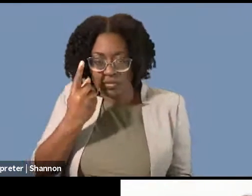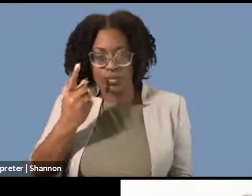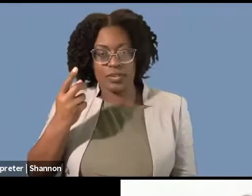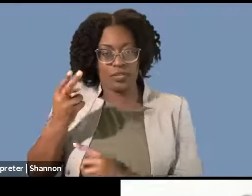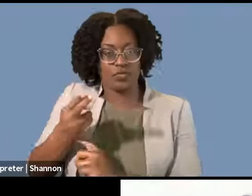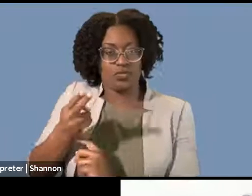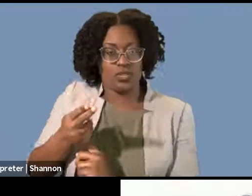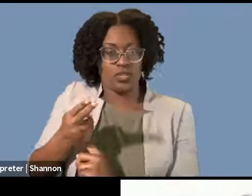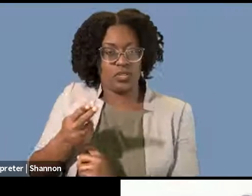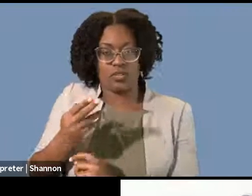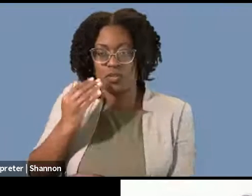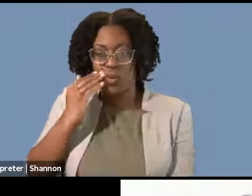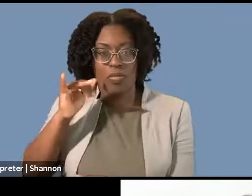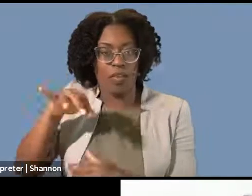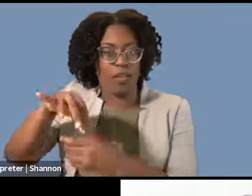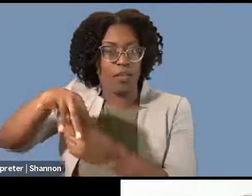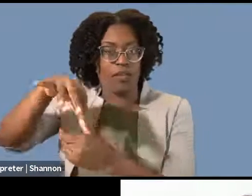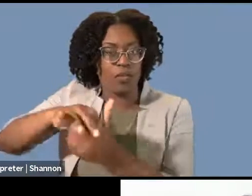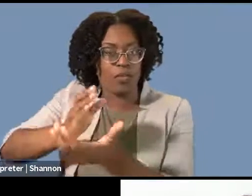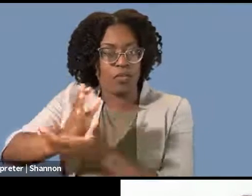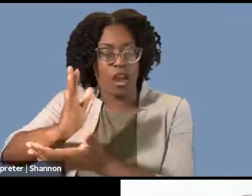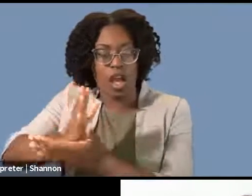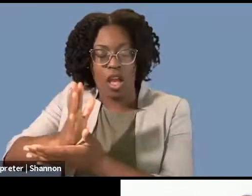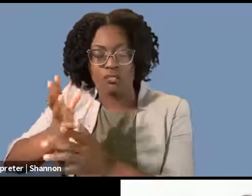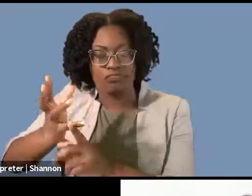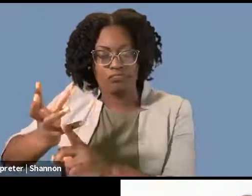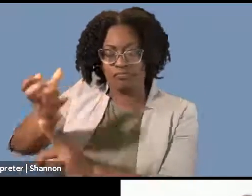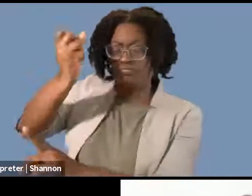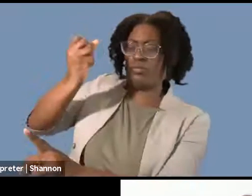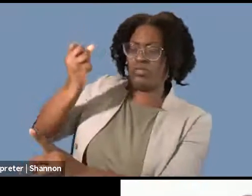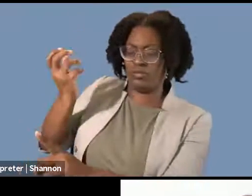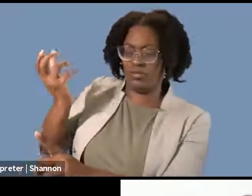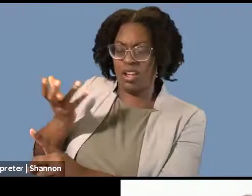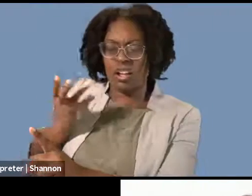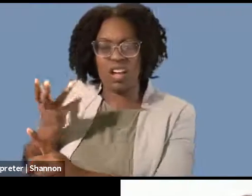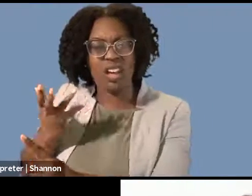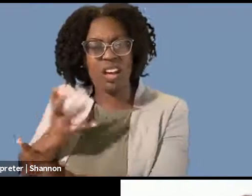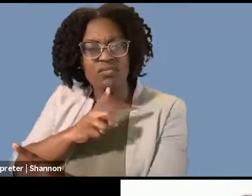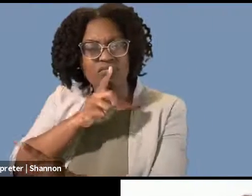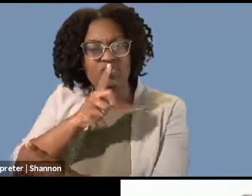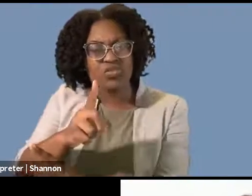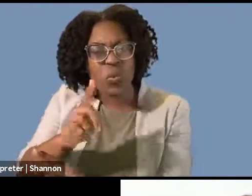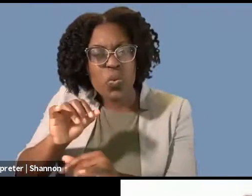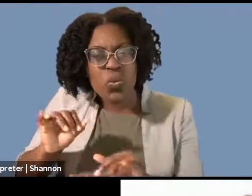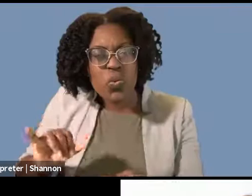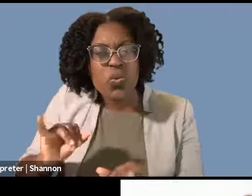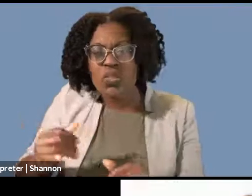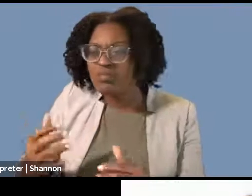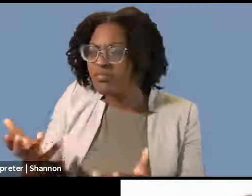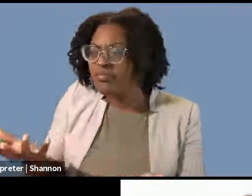how we were kept from voting, you know, since the Civil War despite the constitutional amendments,